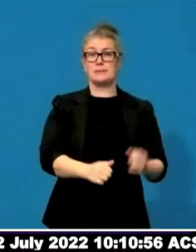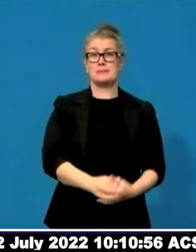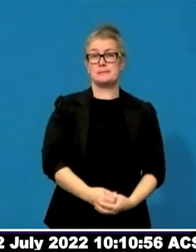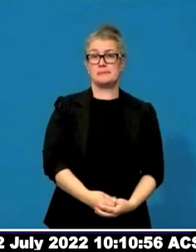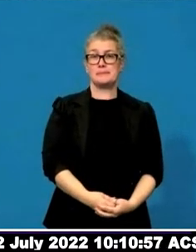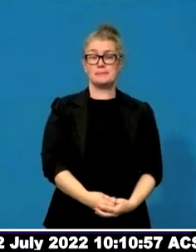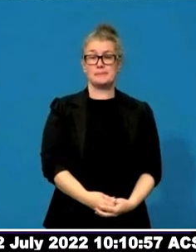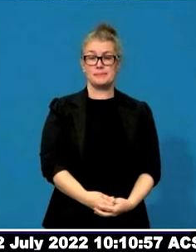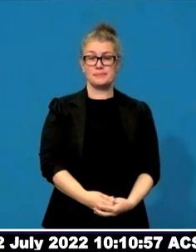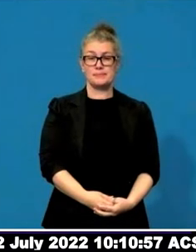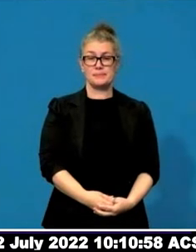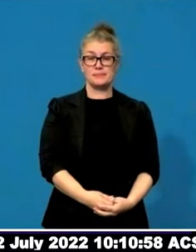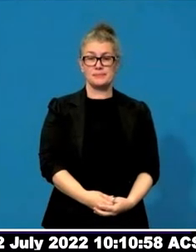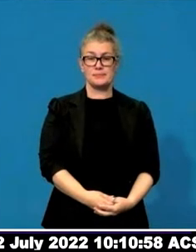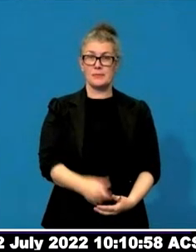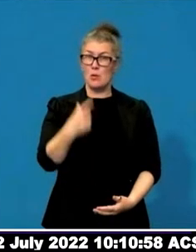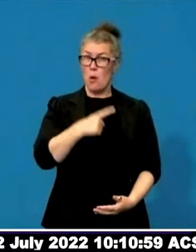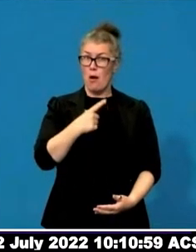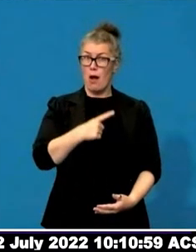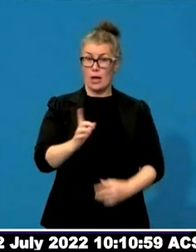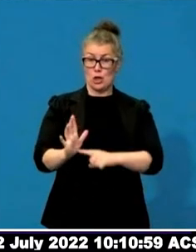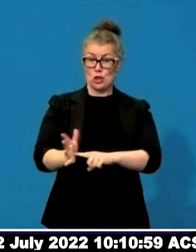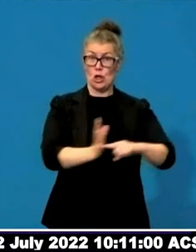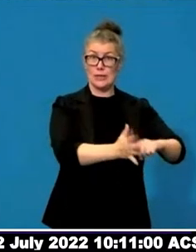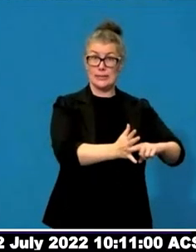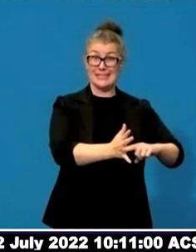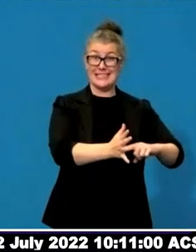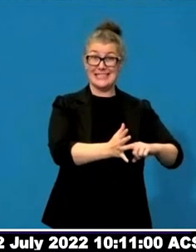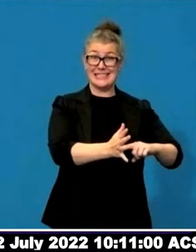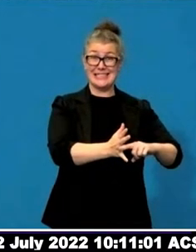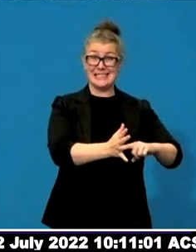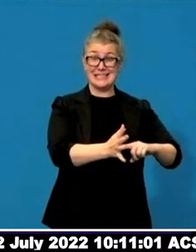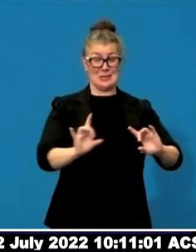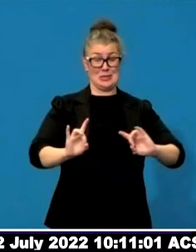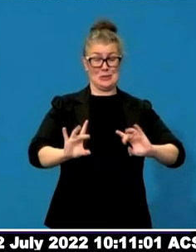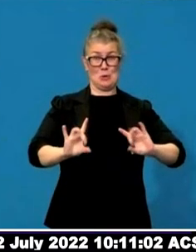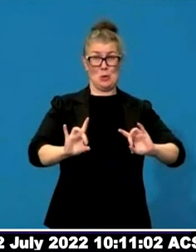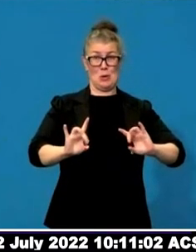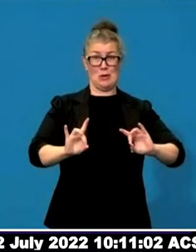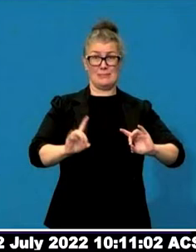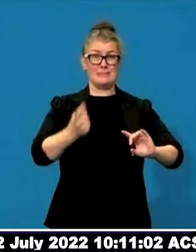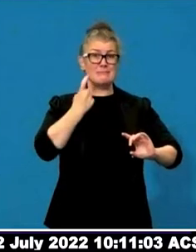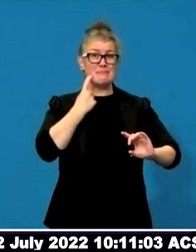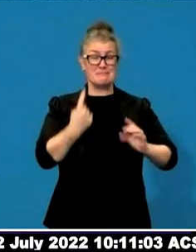And is that because the tyres get damaged quickly? Em is nodding.